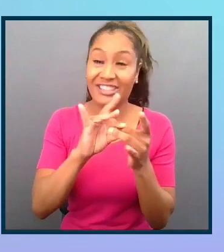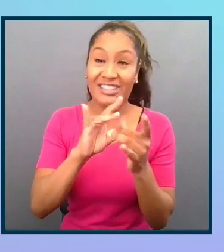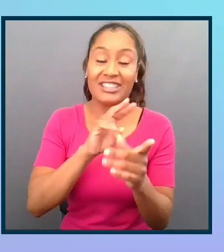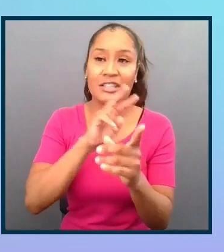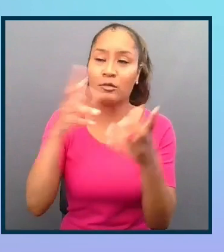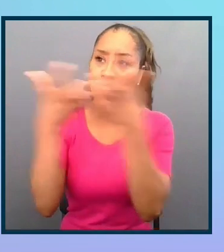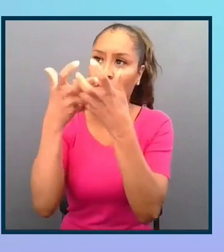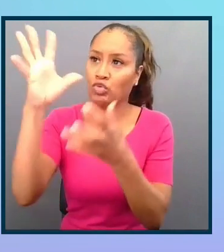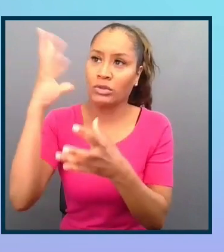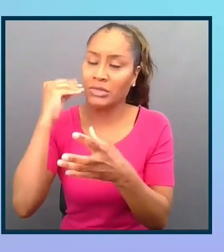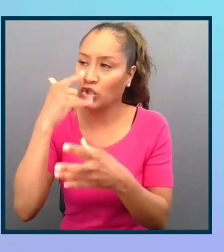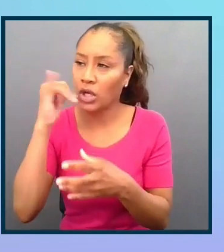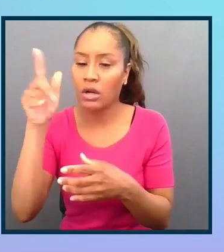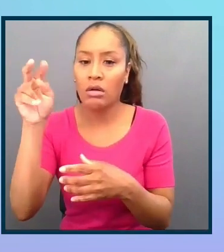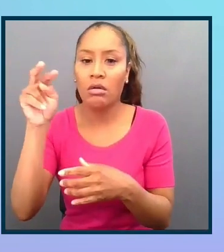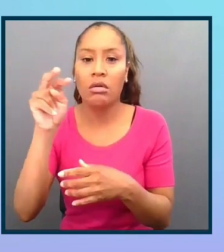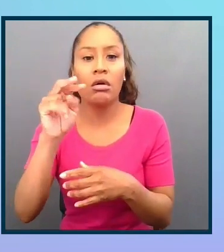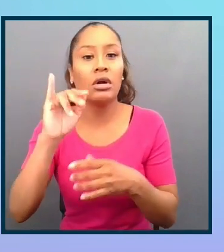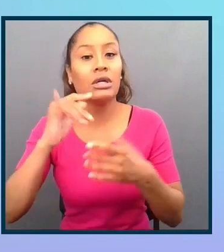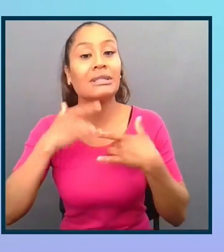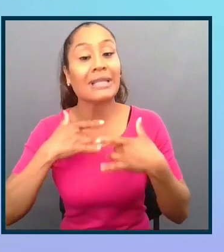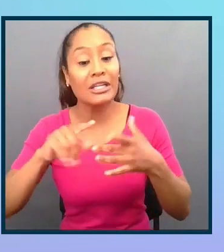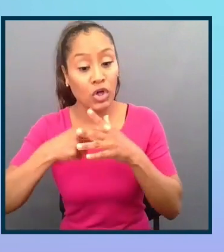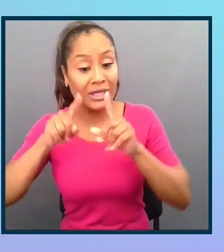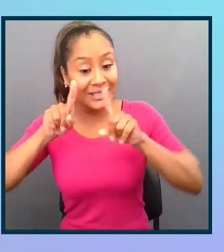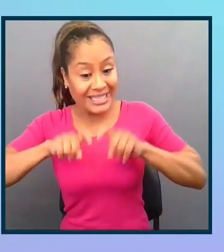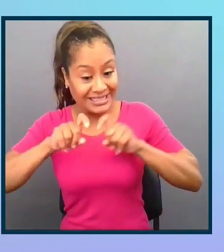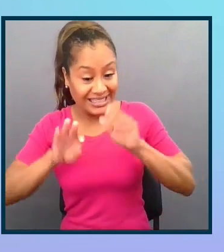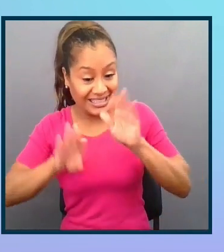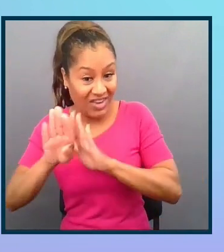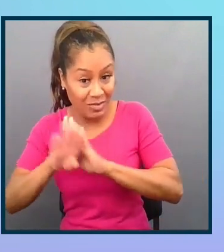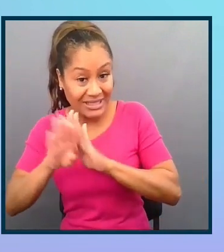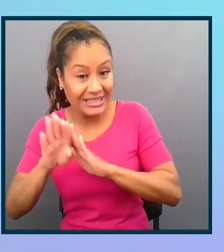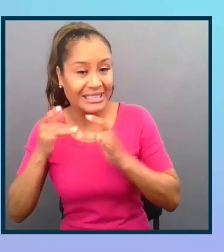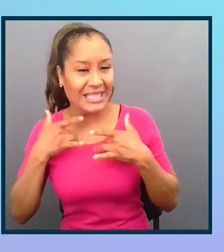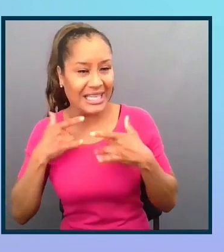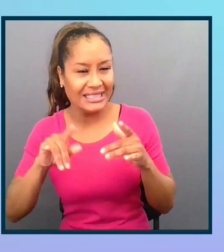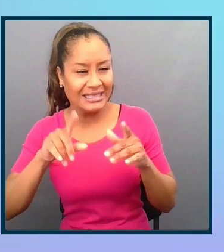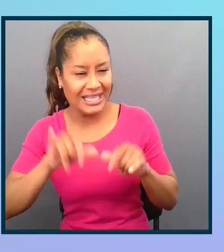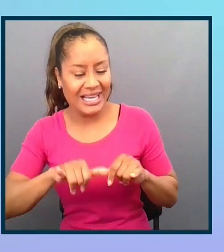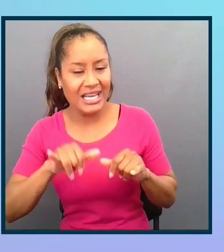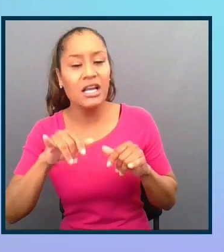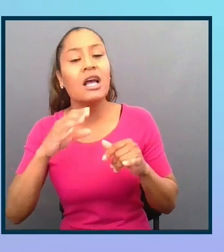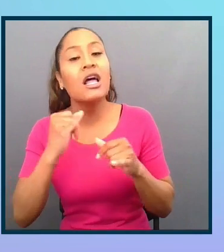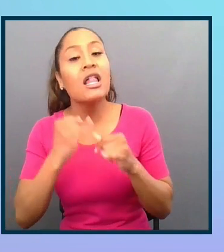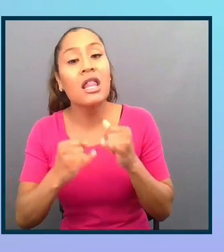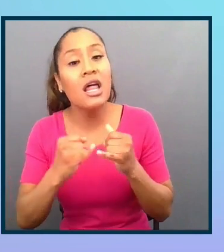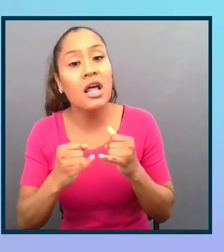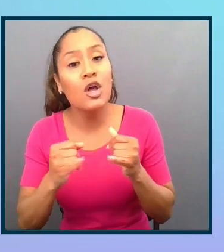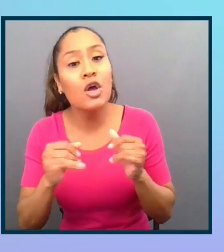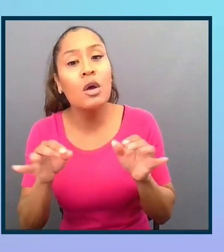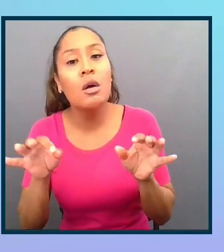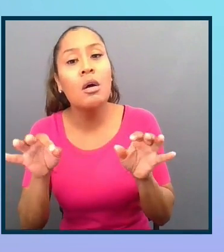They tend to start with testing and dev. And last to be willing to know